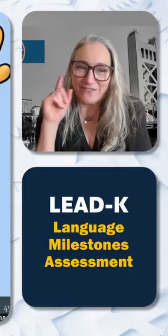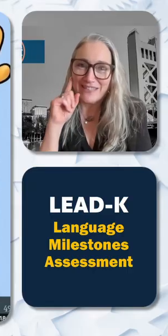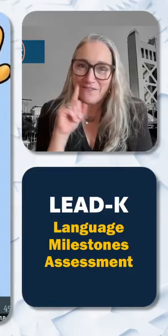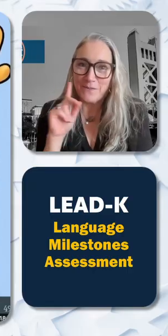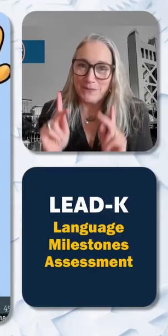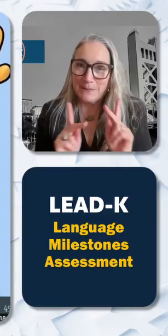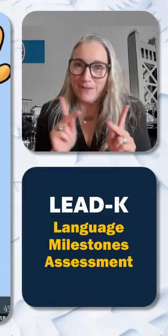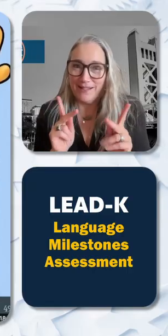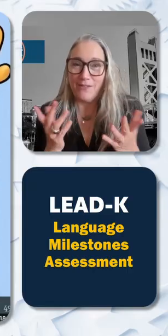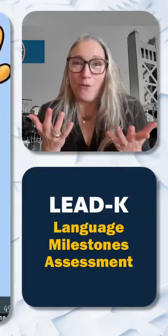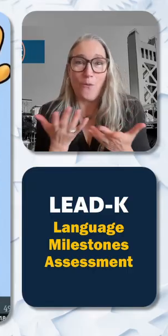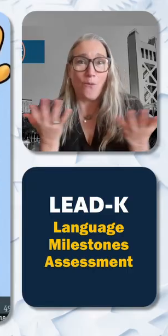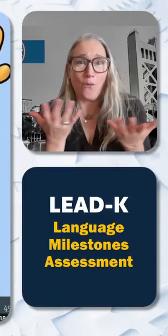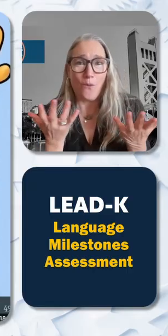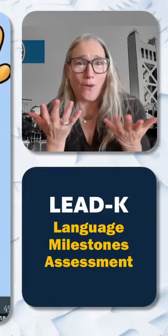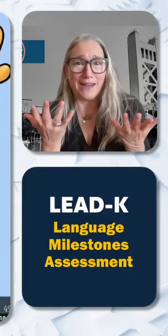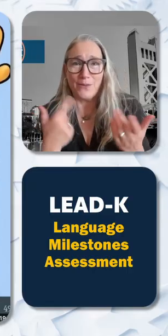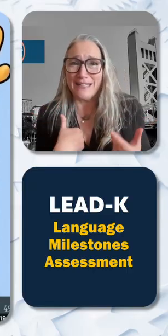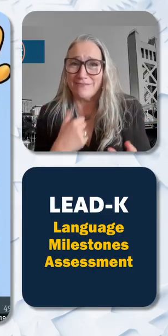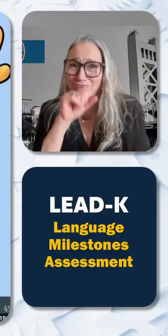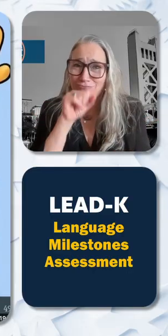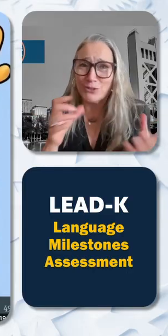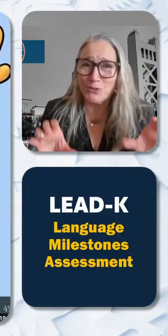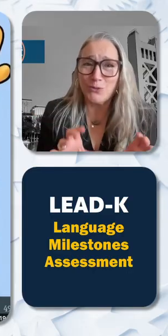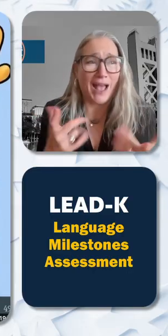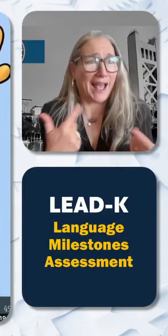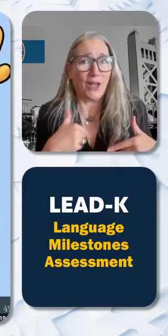Share about the general experiences of deaf people. That's what they do.